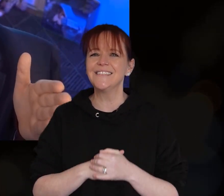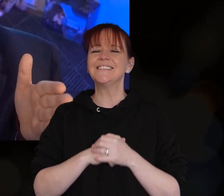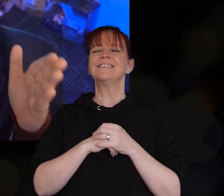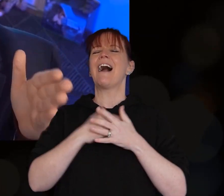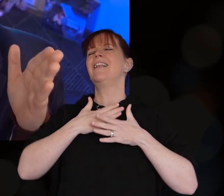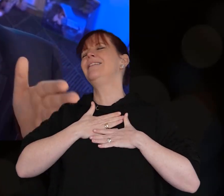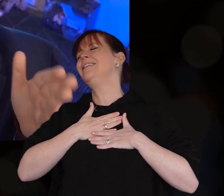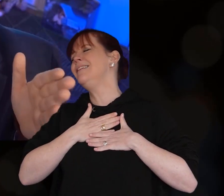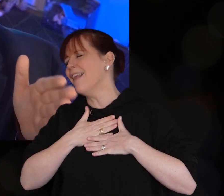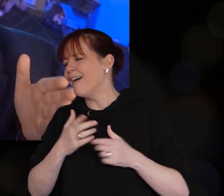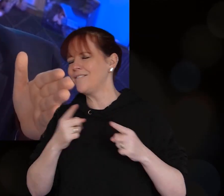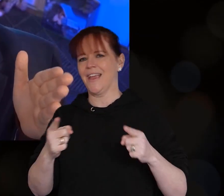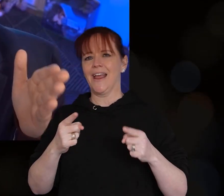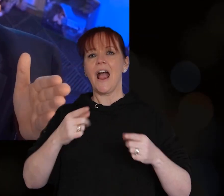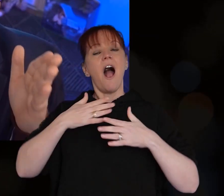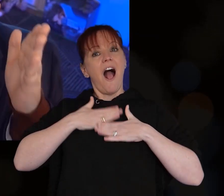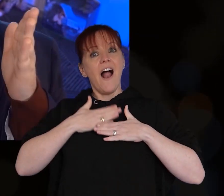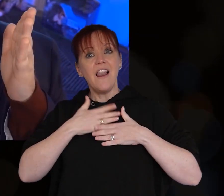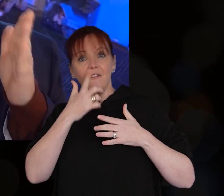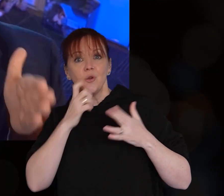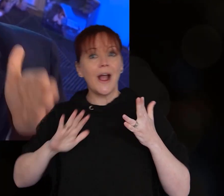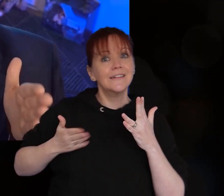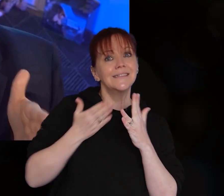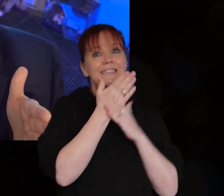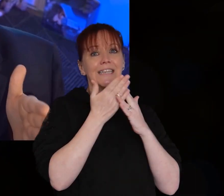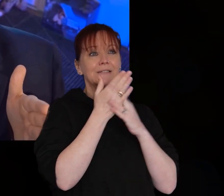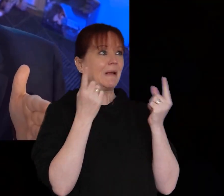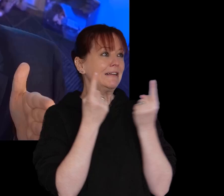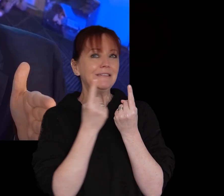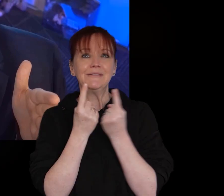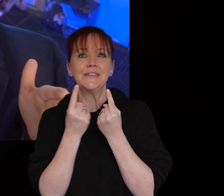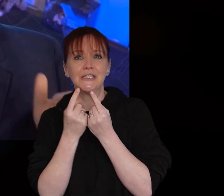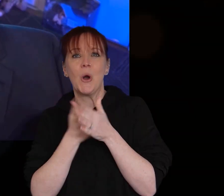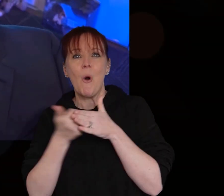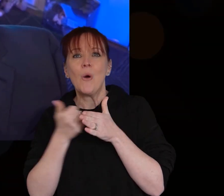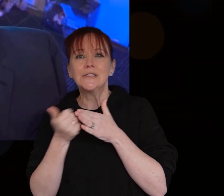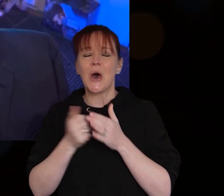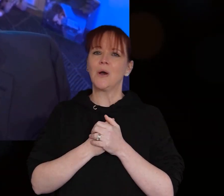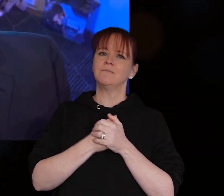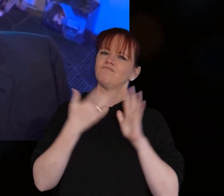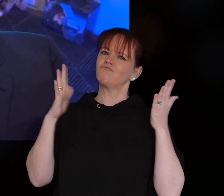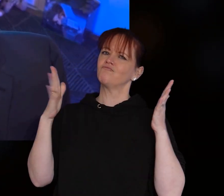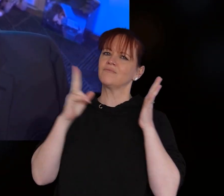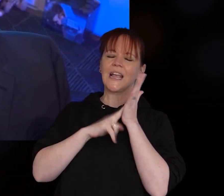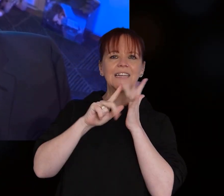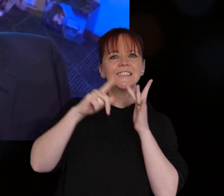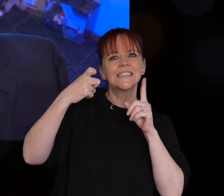I love that and it's like I love that it's an accessibility feature. Congrats to Nick especially,